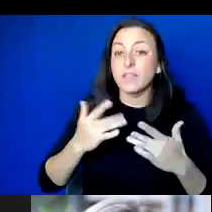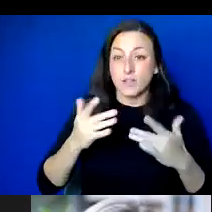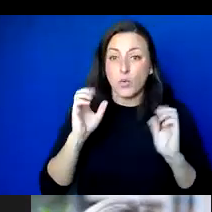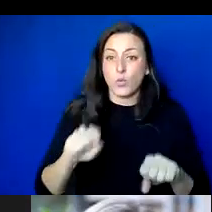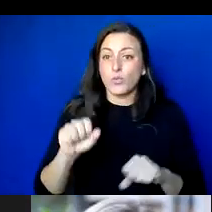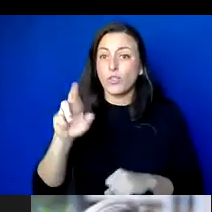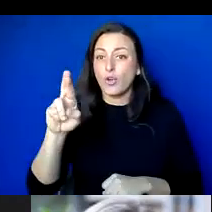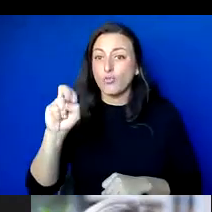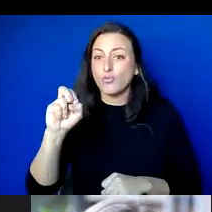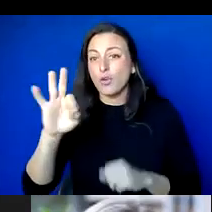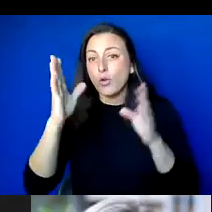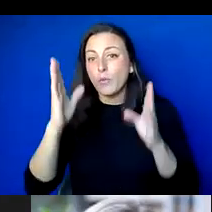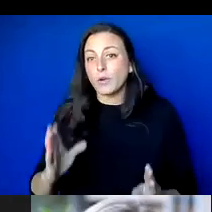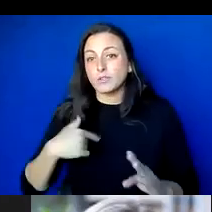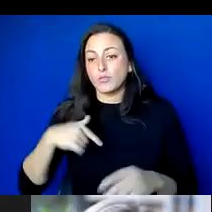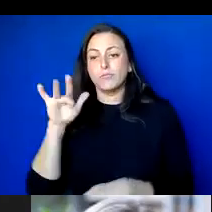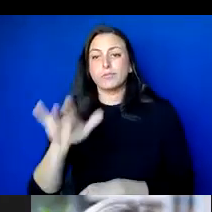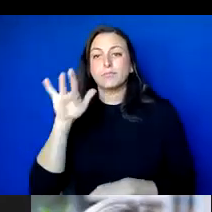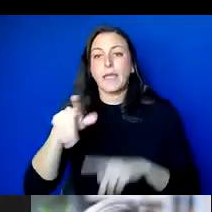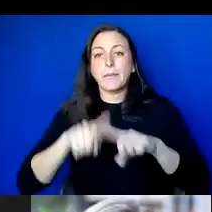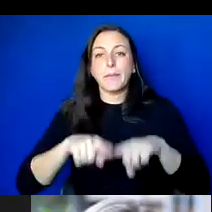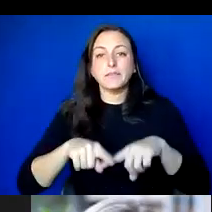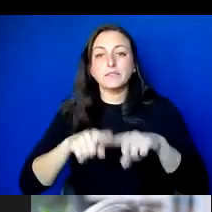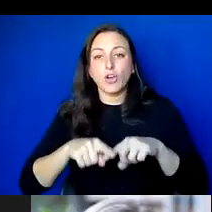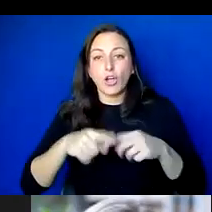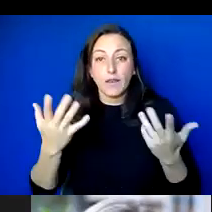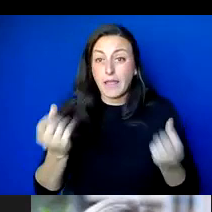the odds for that week, we would determine whether or not somebody would receive it.